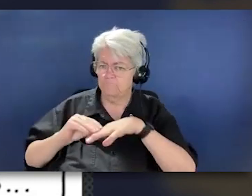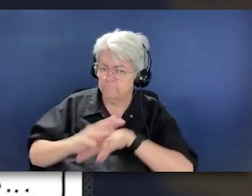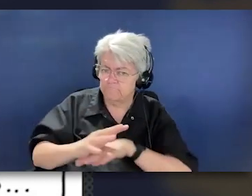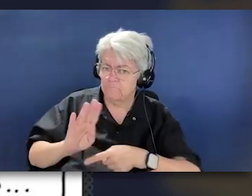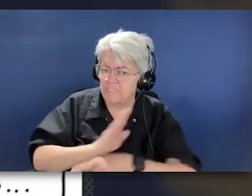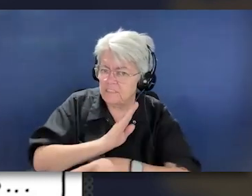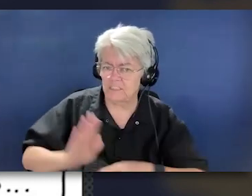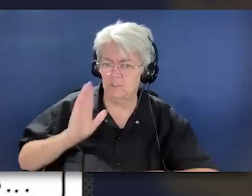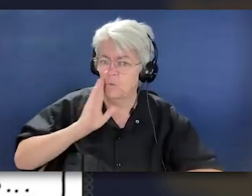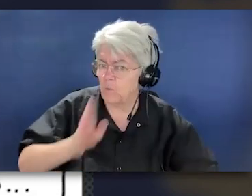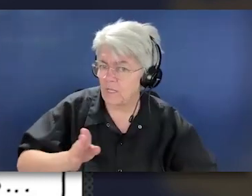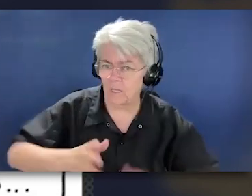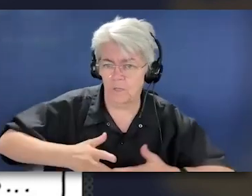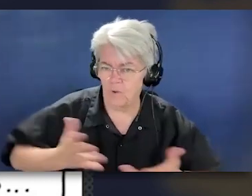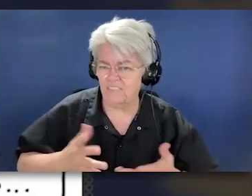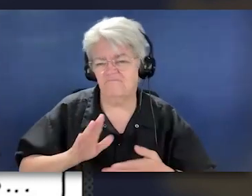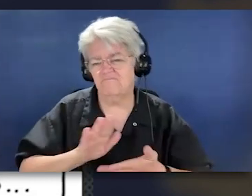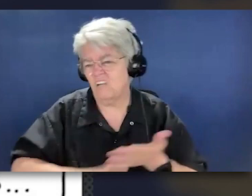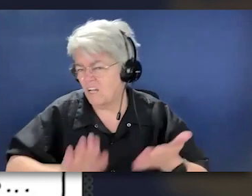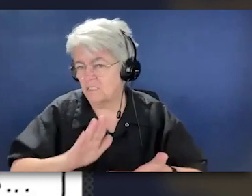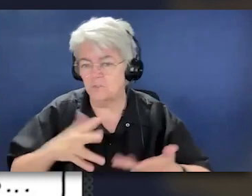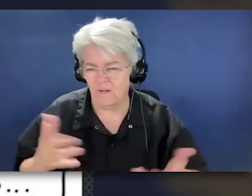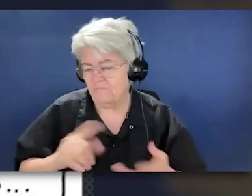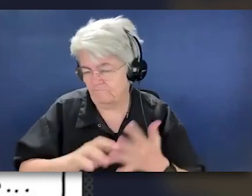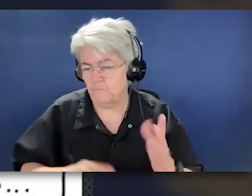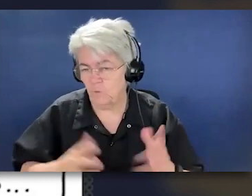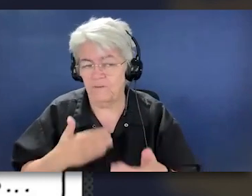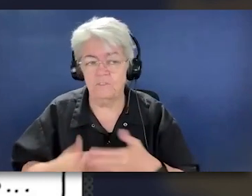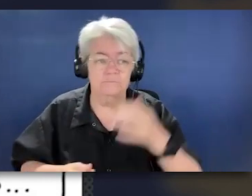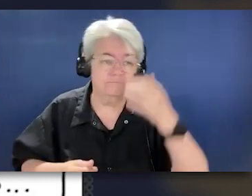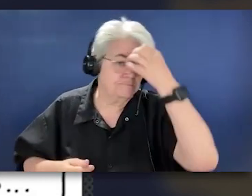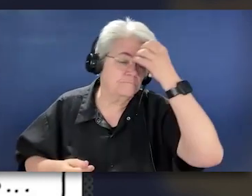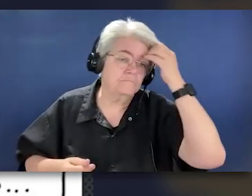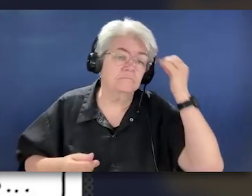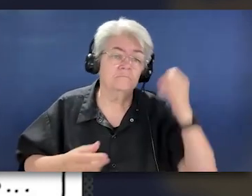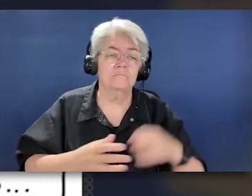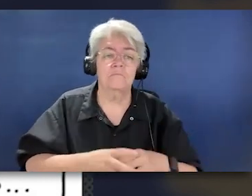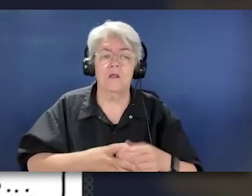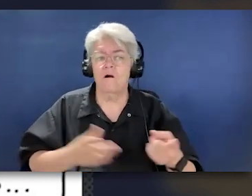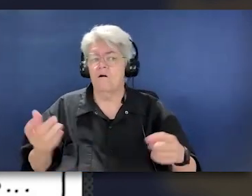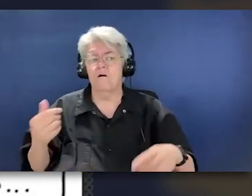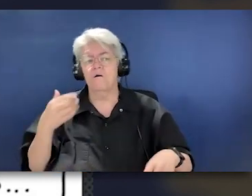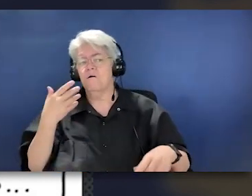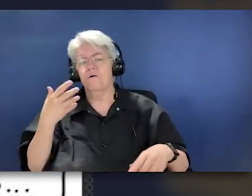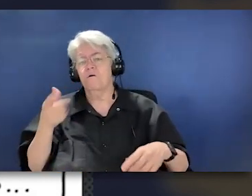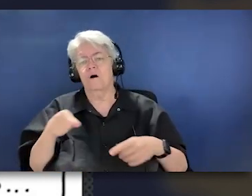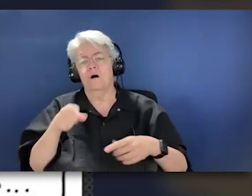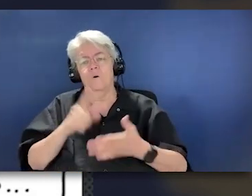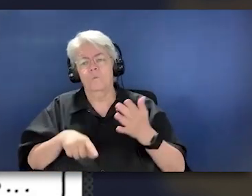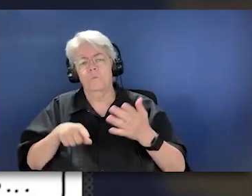insert institution, doesn’t matter. We don’t know how much of what it says is made up or if it’ll